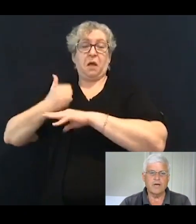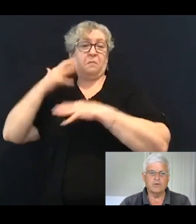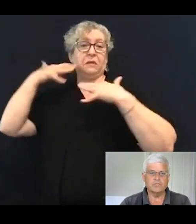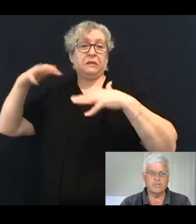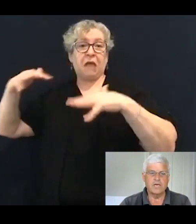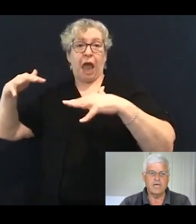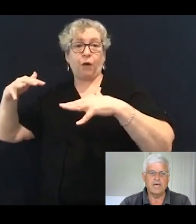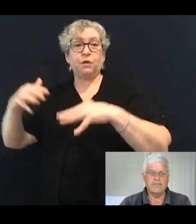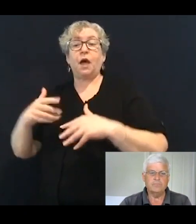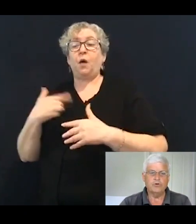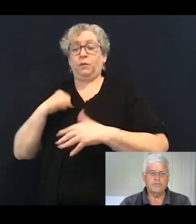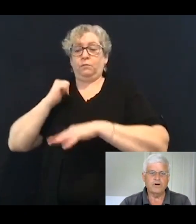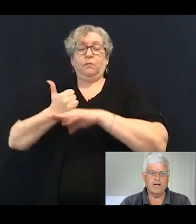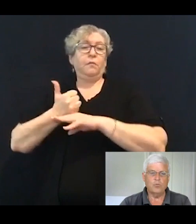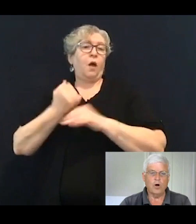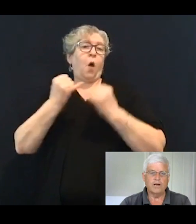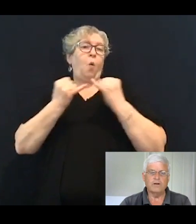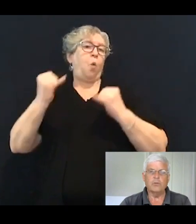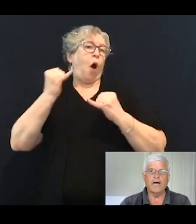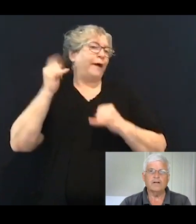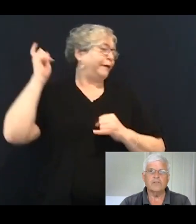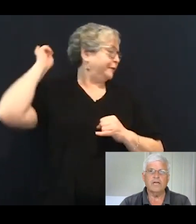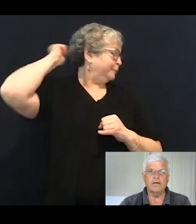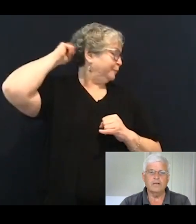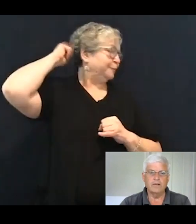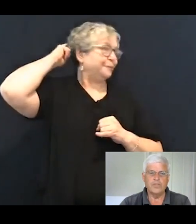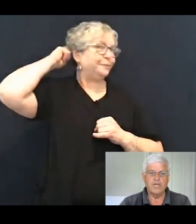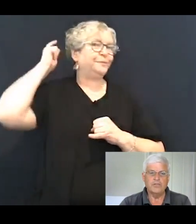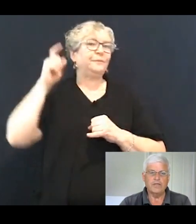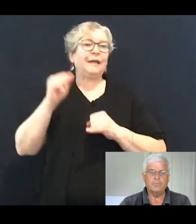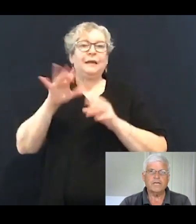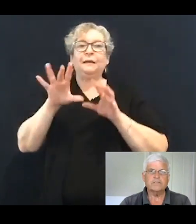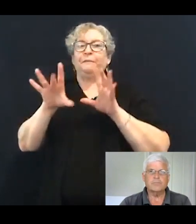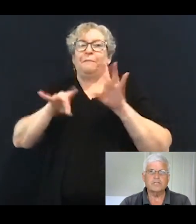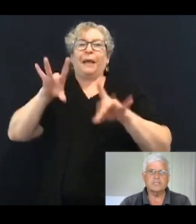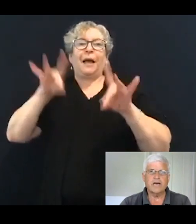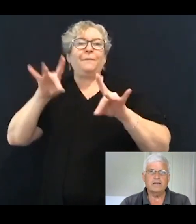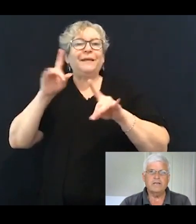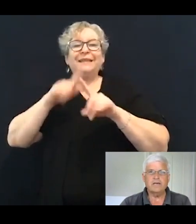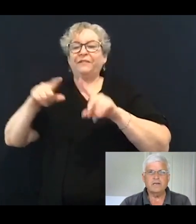put a fine wire on the back of the head that picks up the tiny, tiny electrical signals that